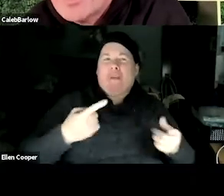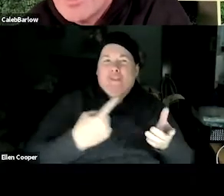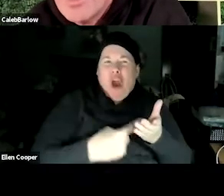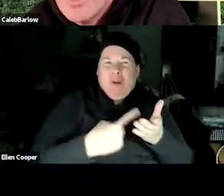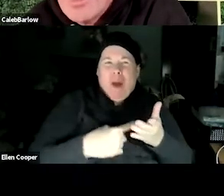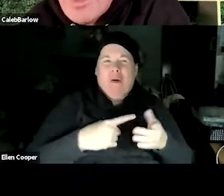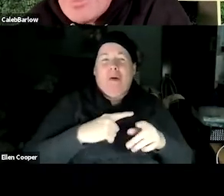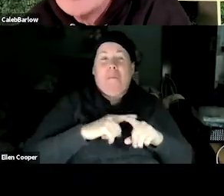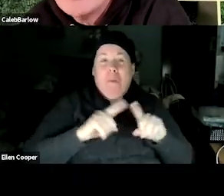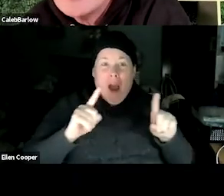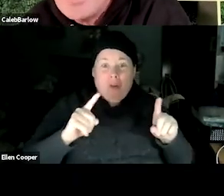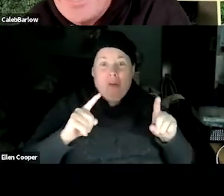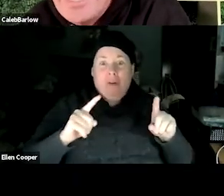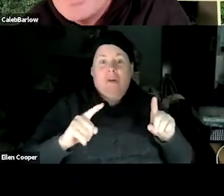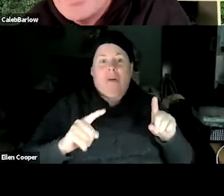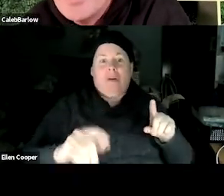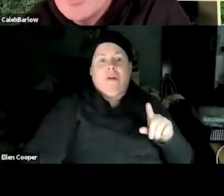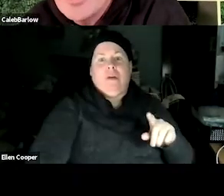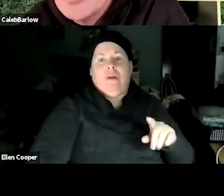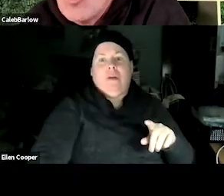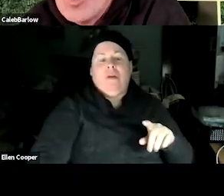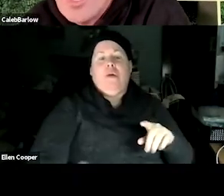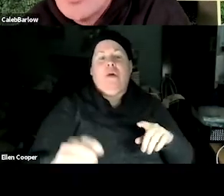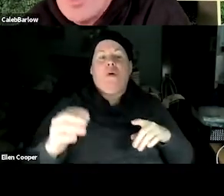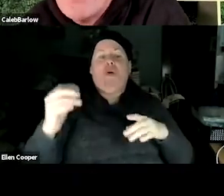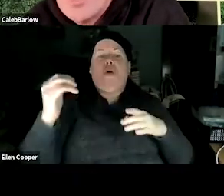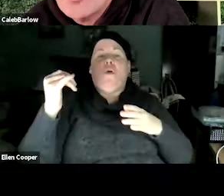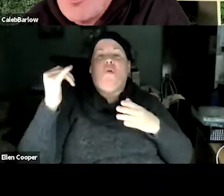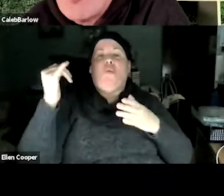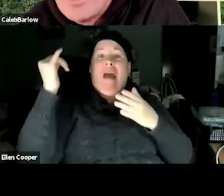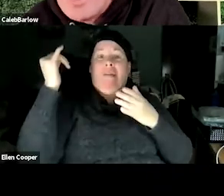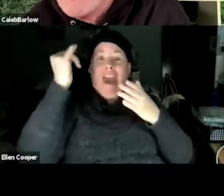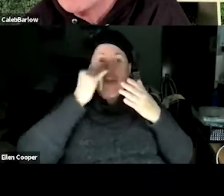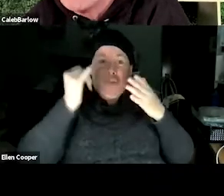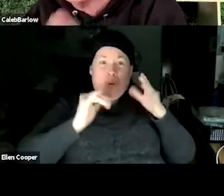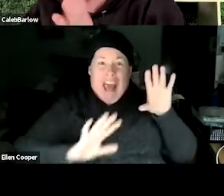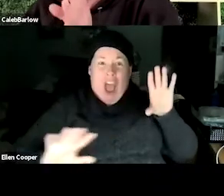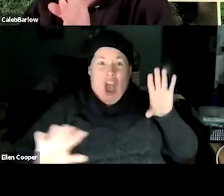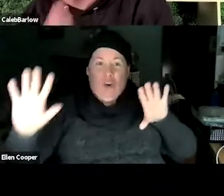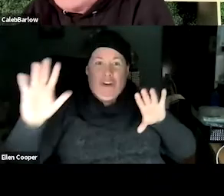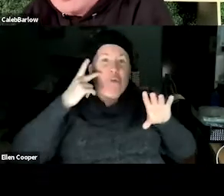CalebBarlow: How disconnected. These organized crime gangs are right every person had a job.